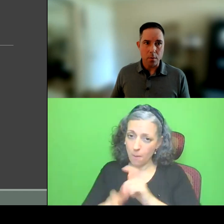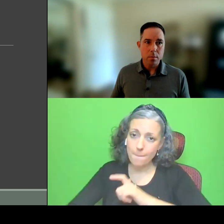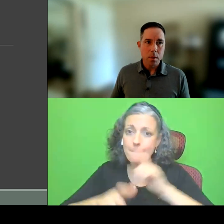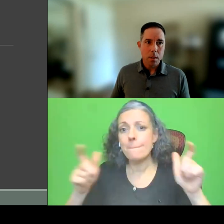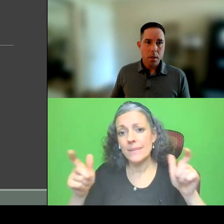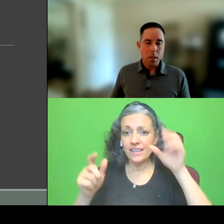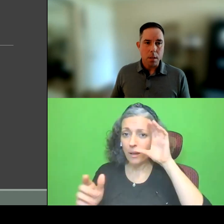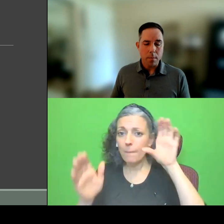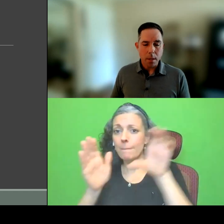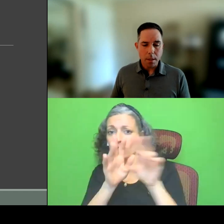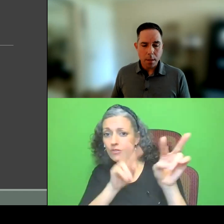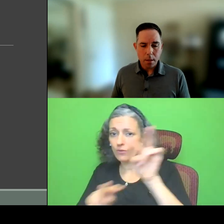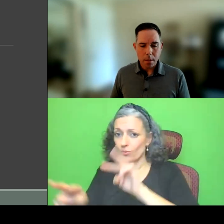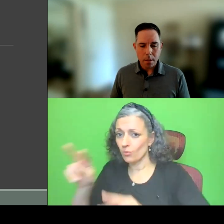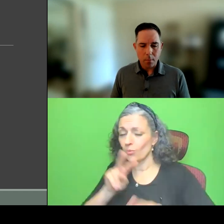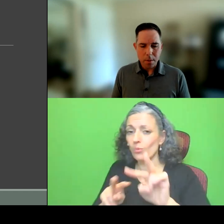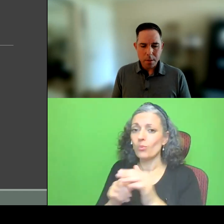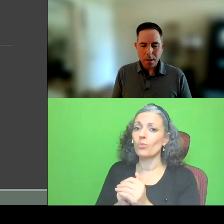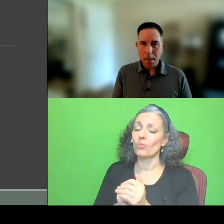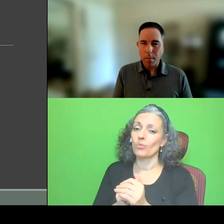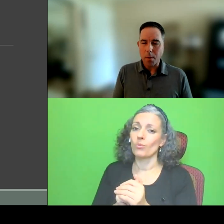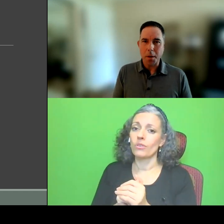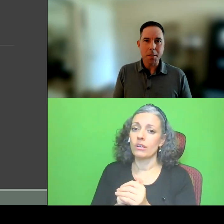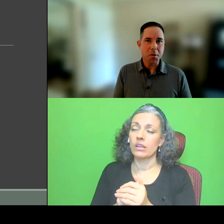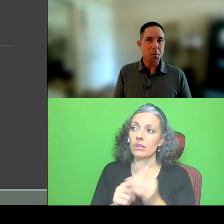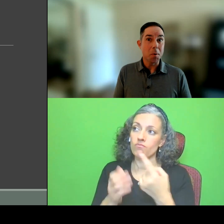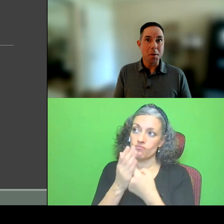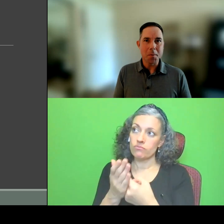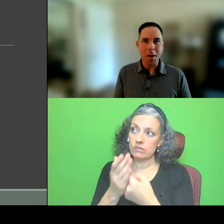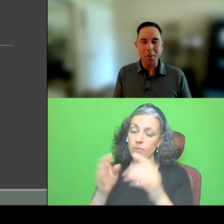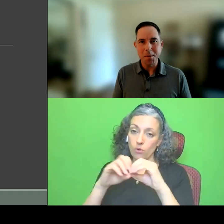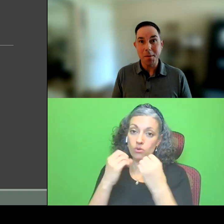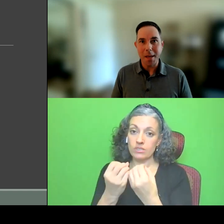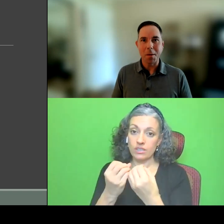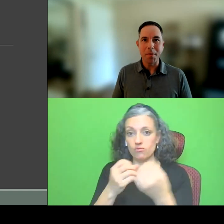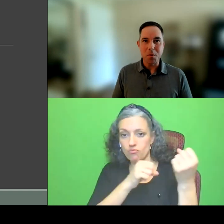When you start talking about organizational will, when you start thinking about these